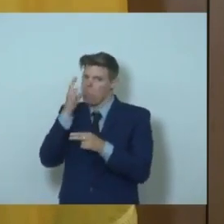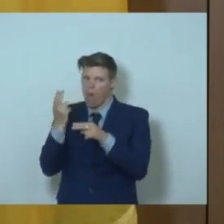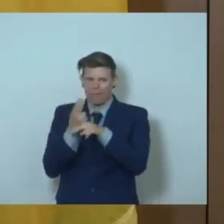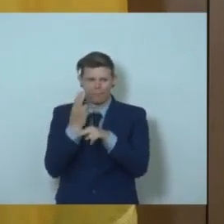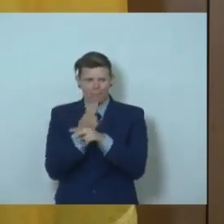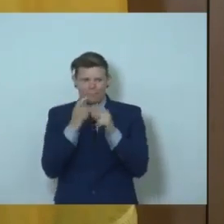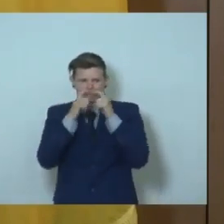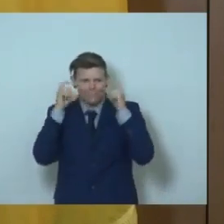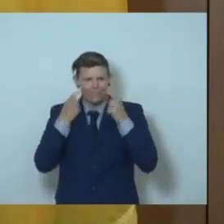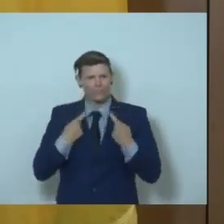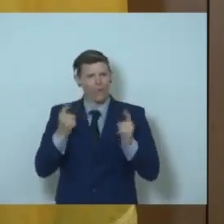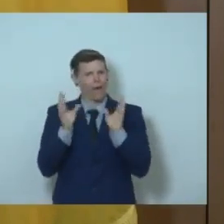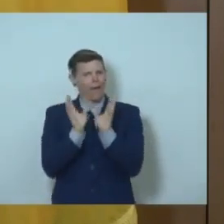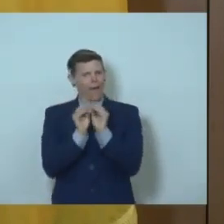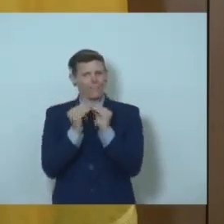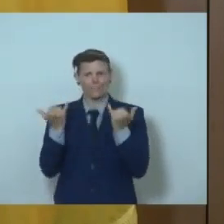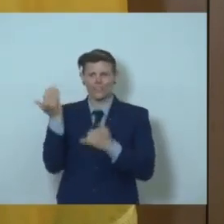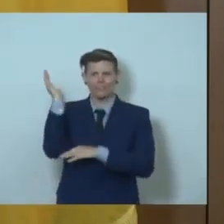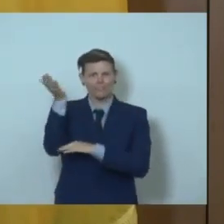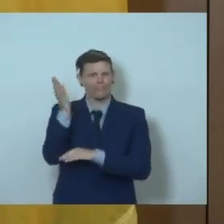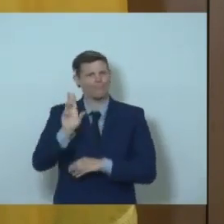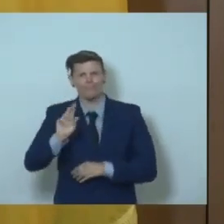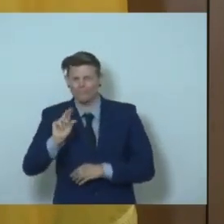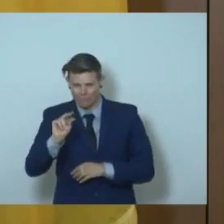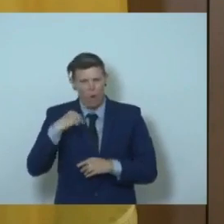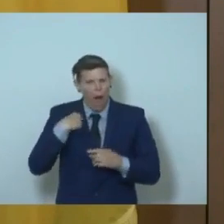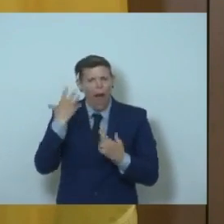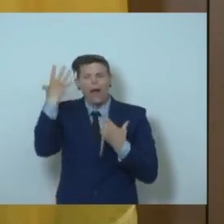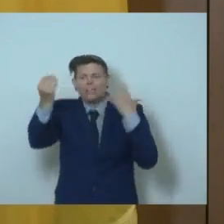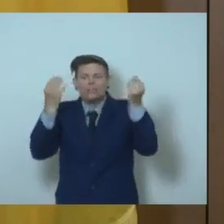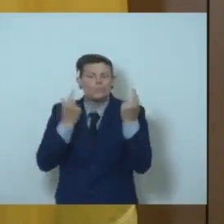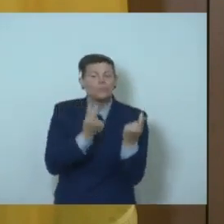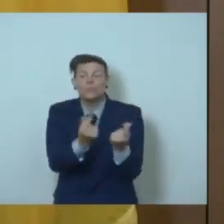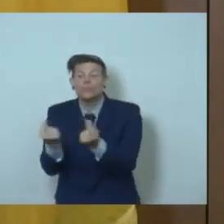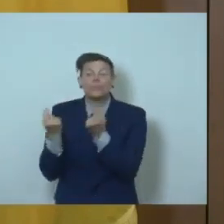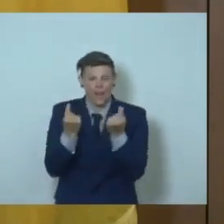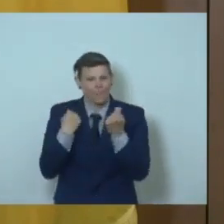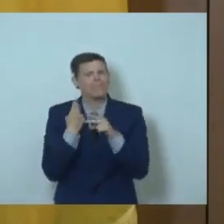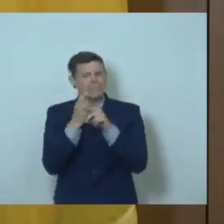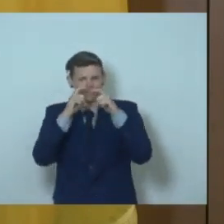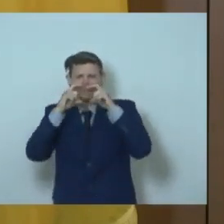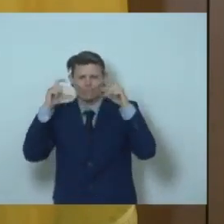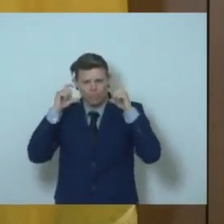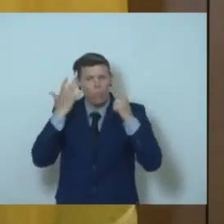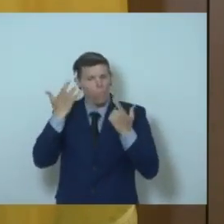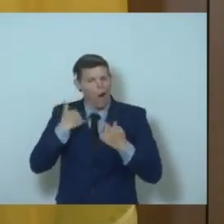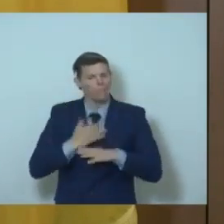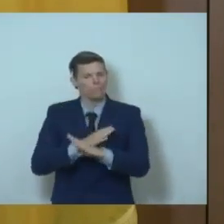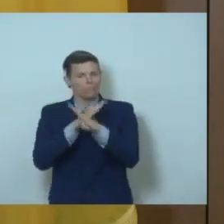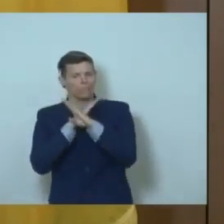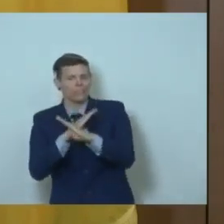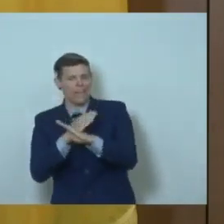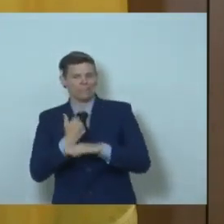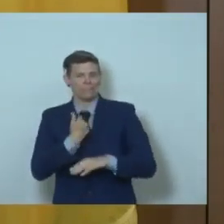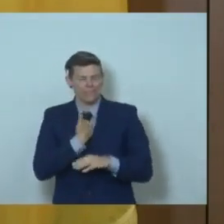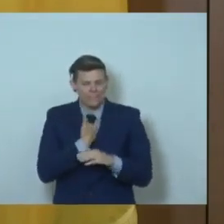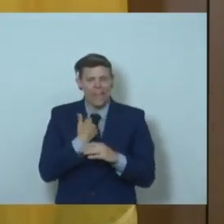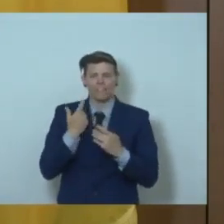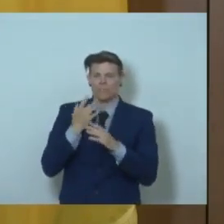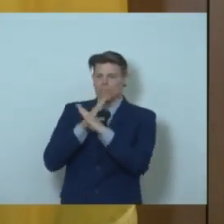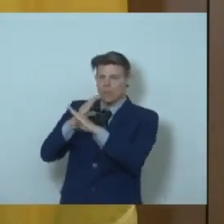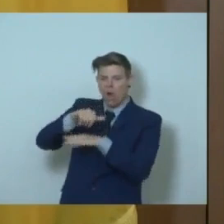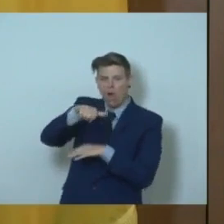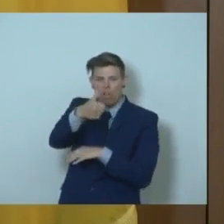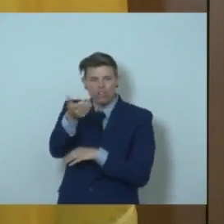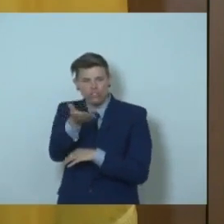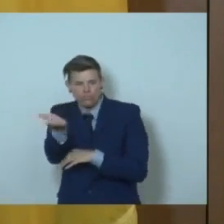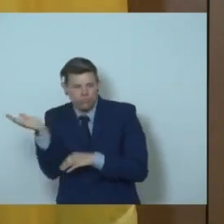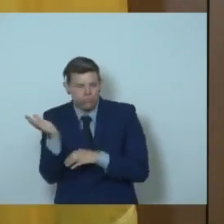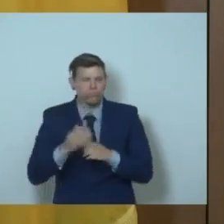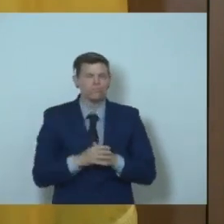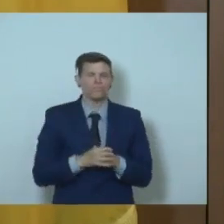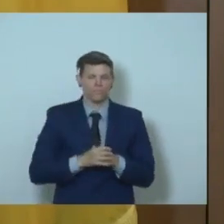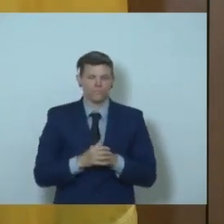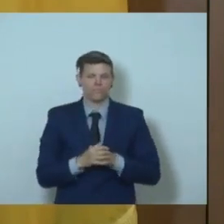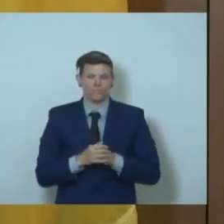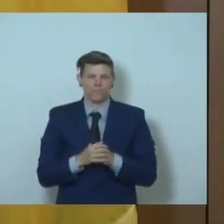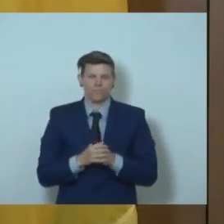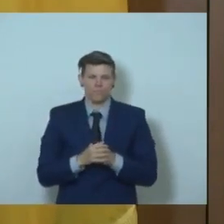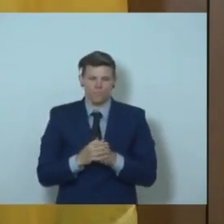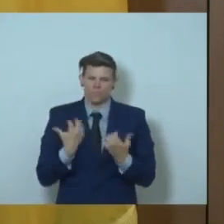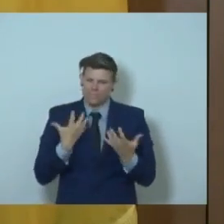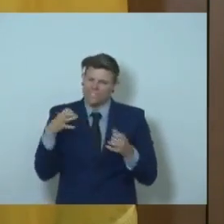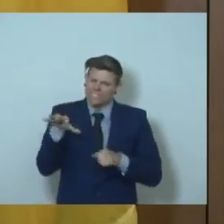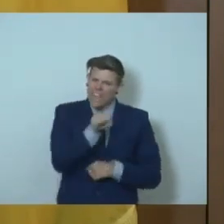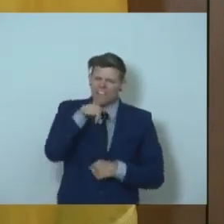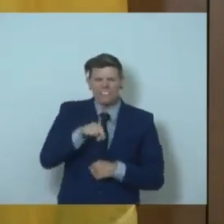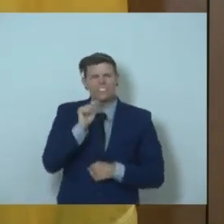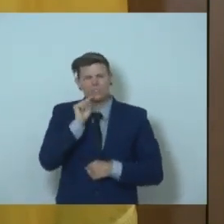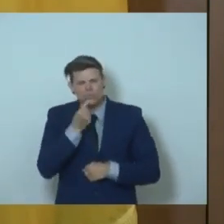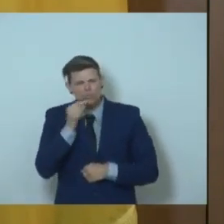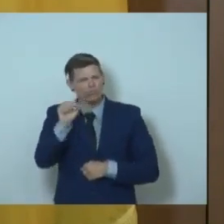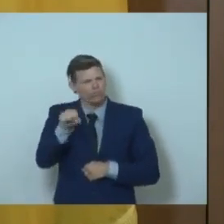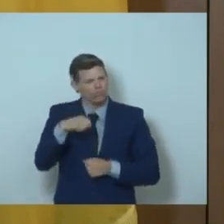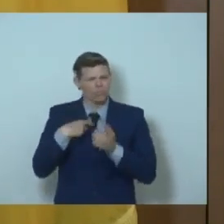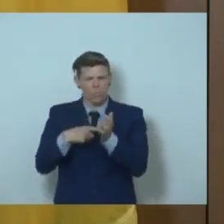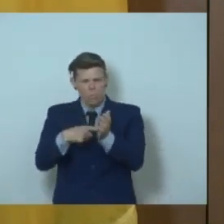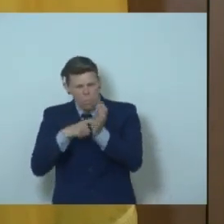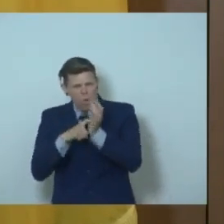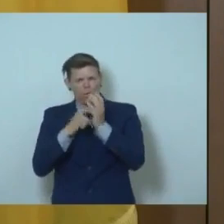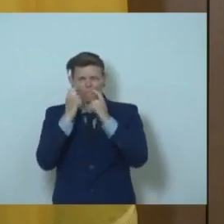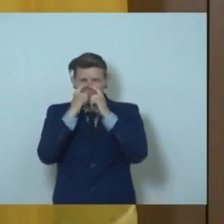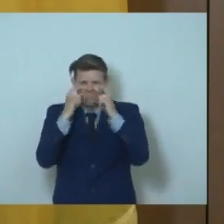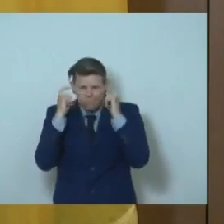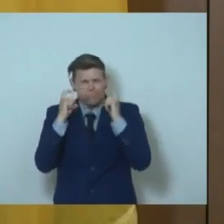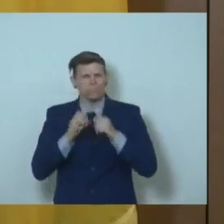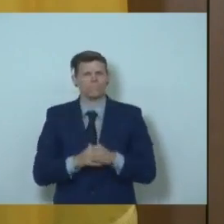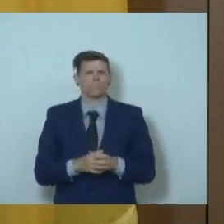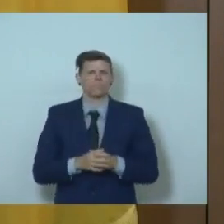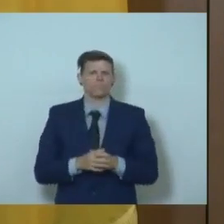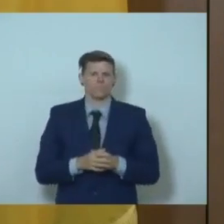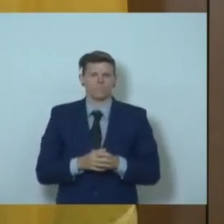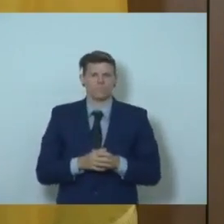I’M I WEAR THEM MORE THAN JUST AT THESE PRESS CONFERENCES AND THEY MAKE A DIFFERENCE AND MAKING SURE THAT I AM PROTECTING MY COLLEAGUES AS TO THE HIGHEST DEGREE THAT I CAN BY TAKING